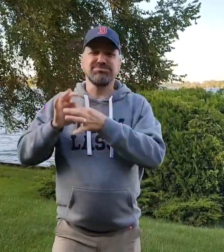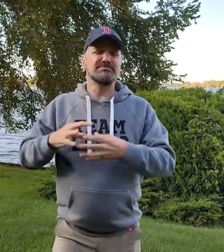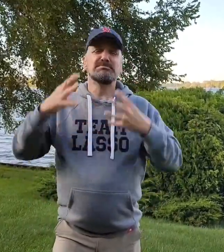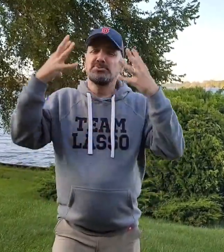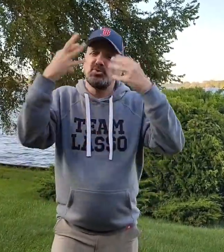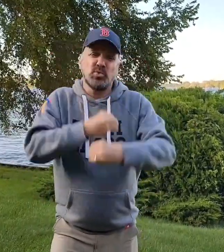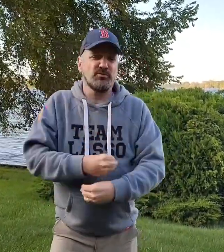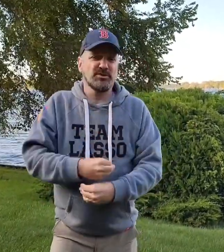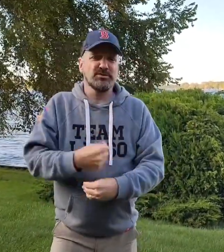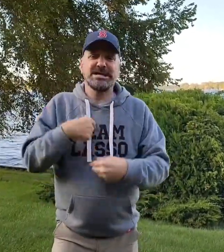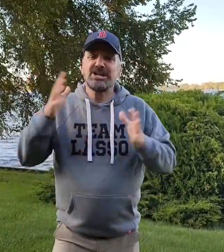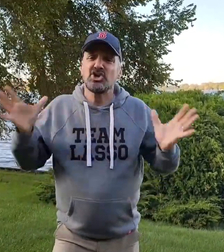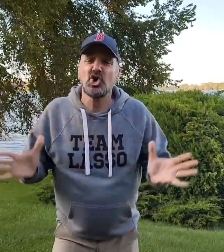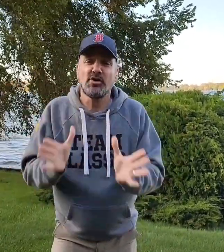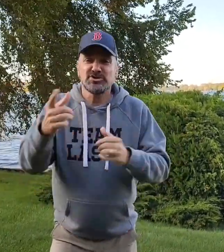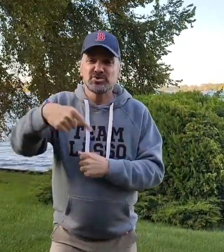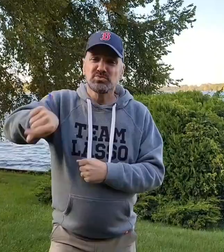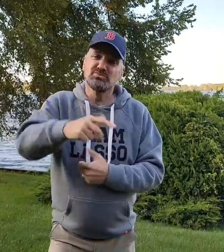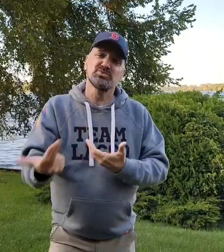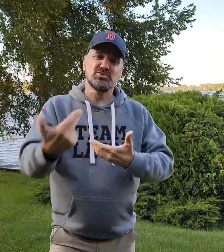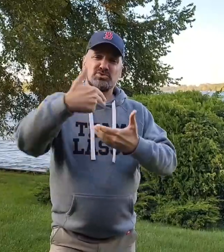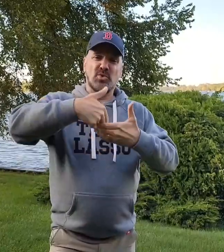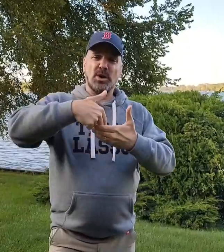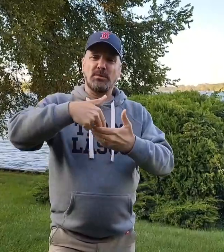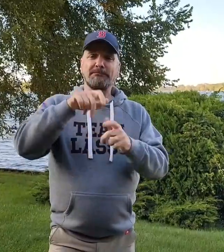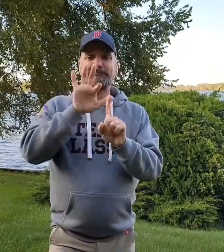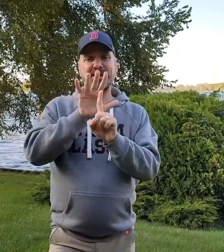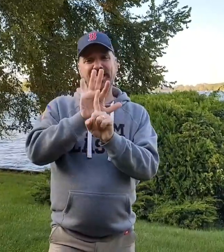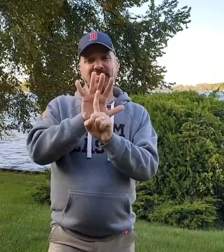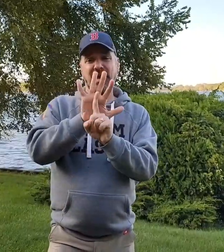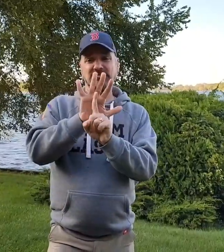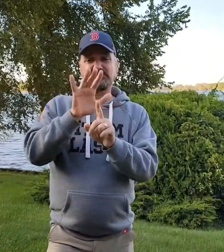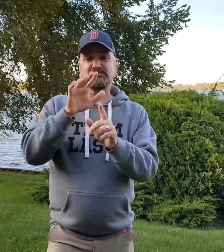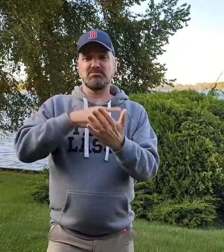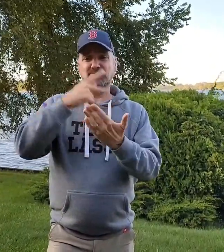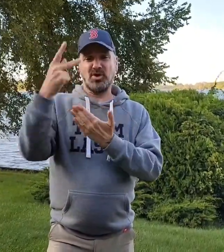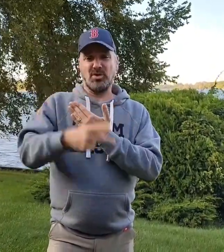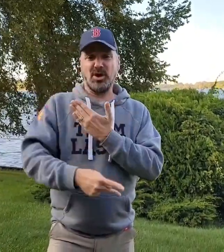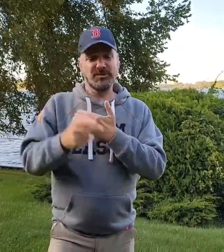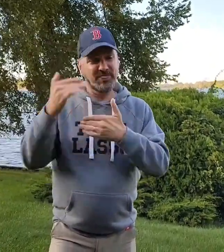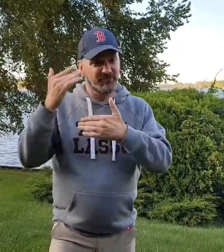It's beautiful! I encourage you to join the Be Lights program